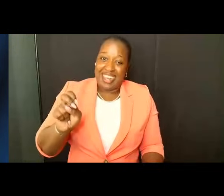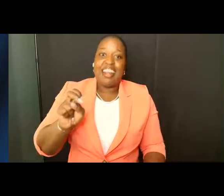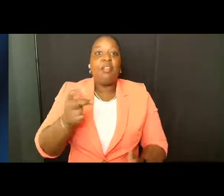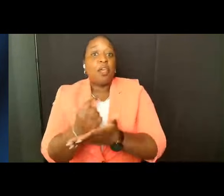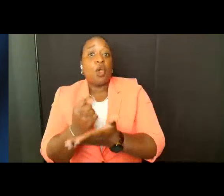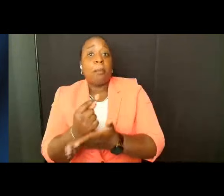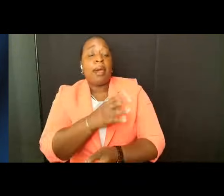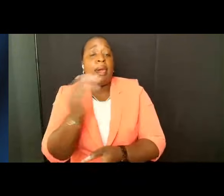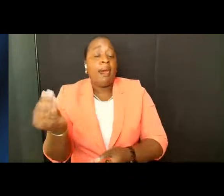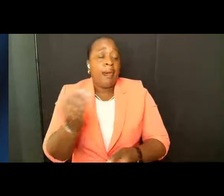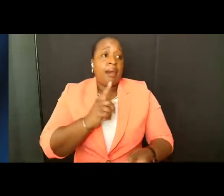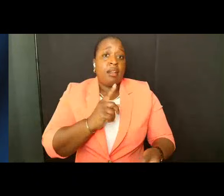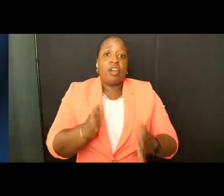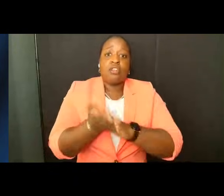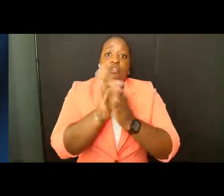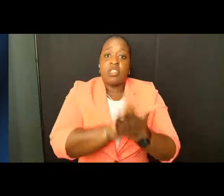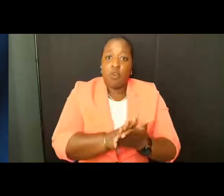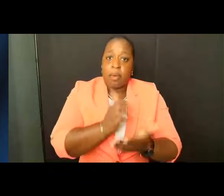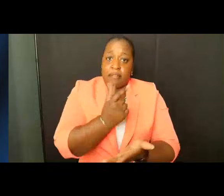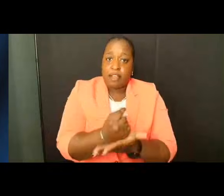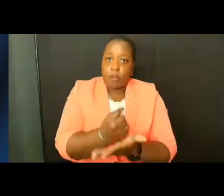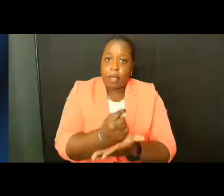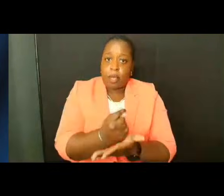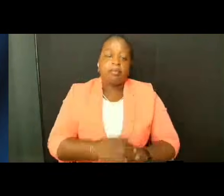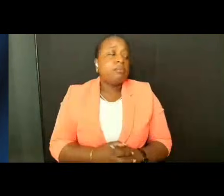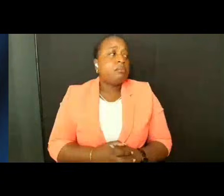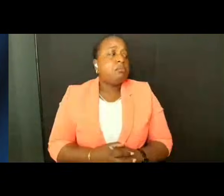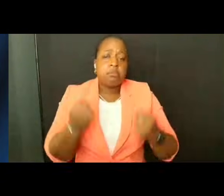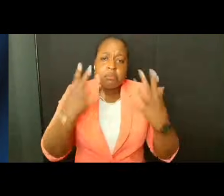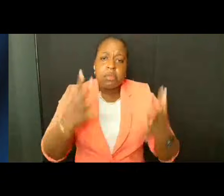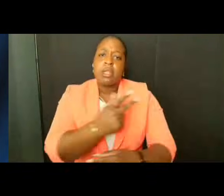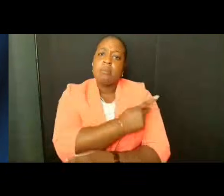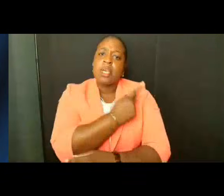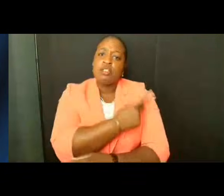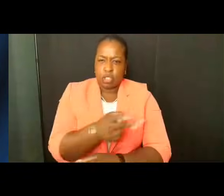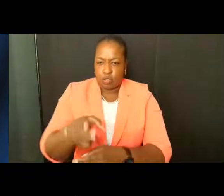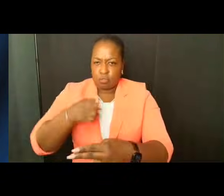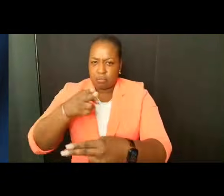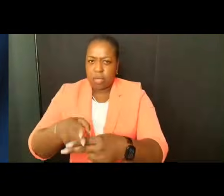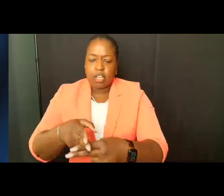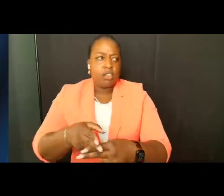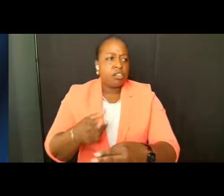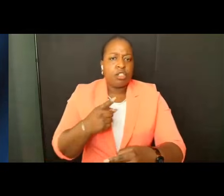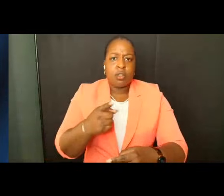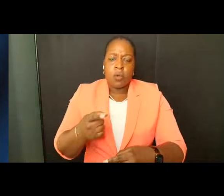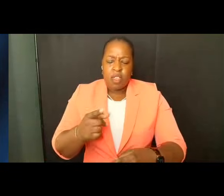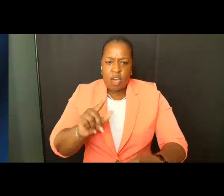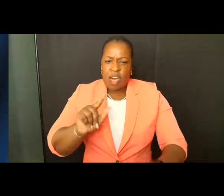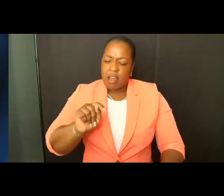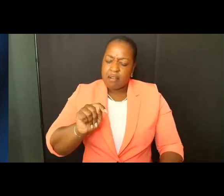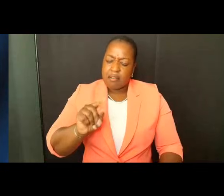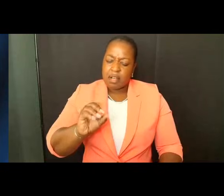is so many patients have arrived at a toxic equilibrium with a disease